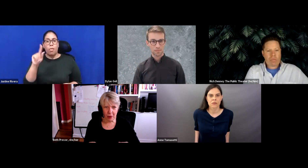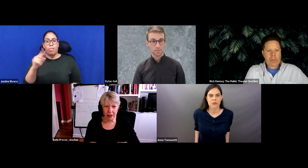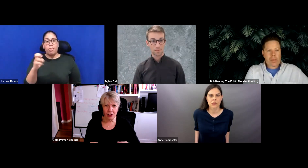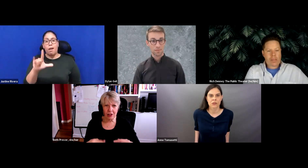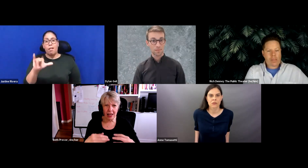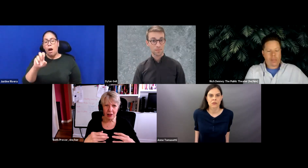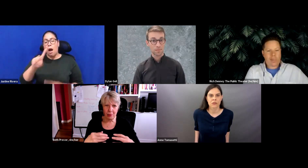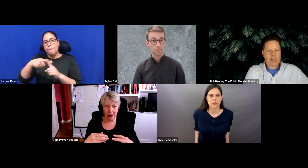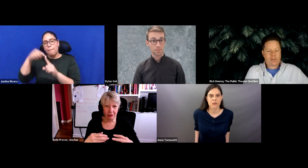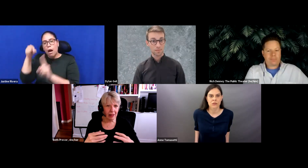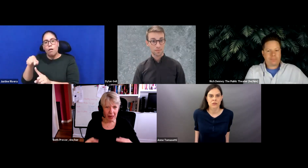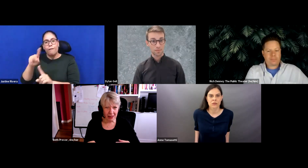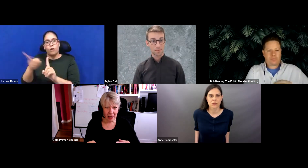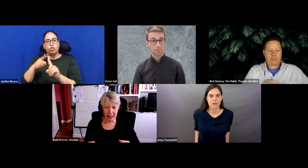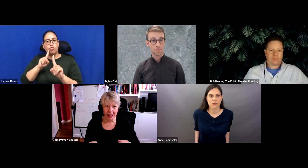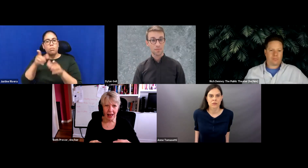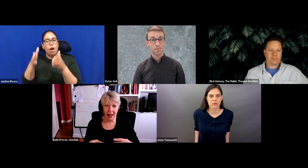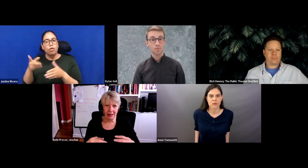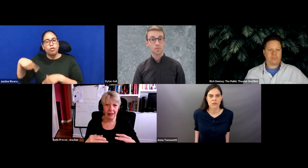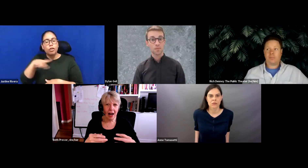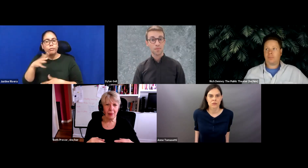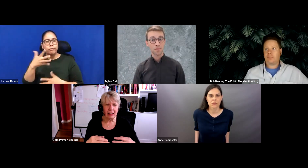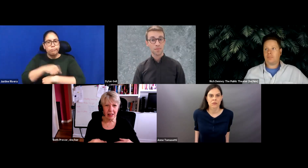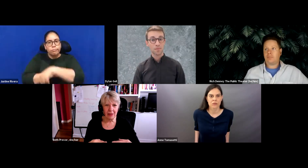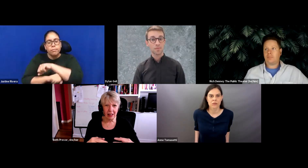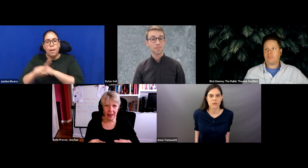responders and about the pandemic and about something